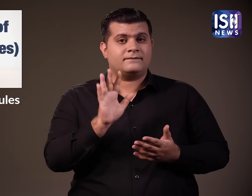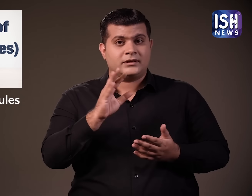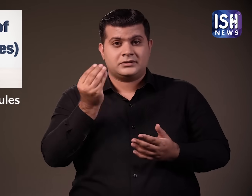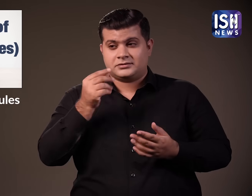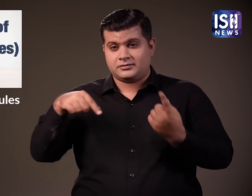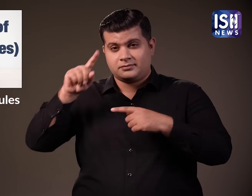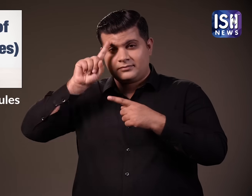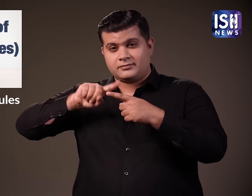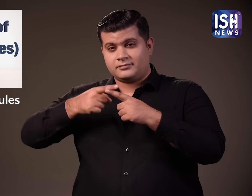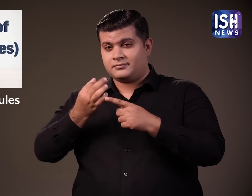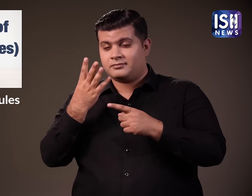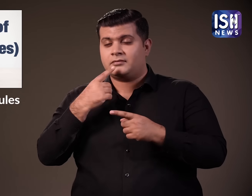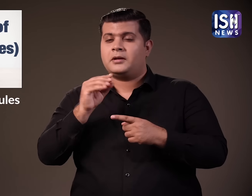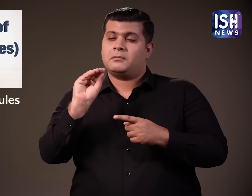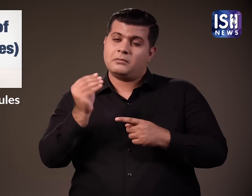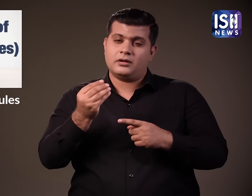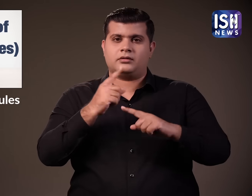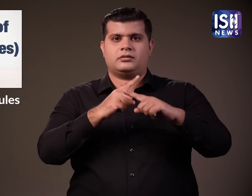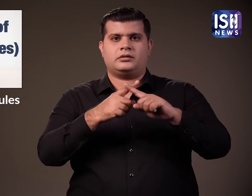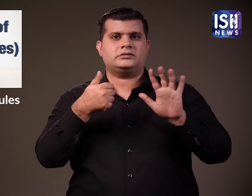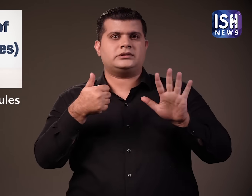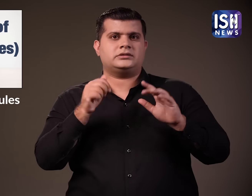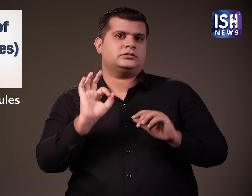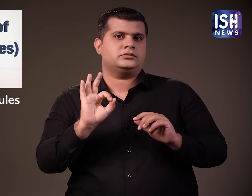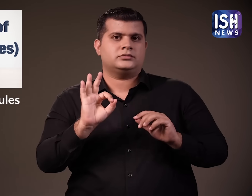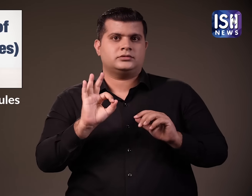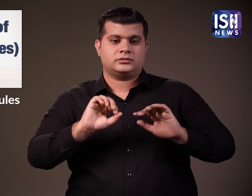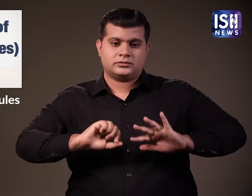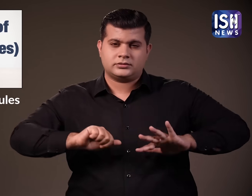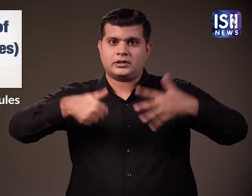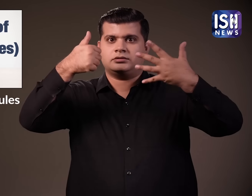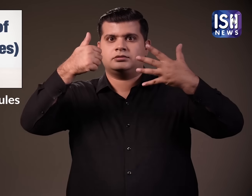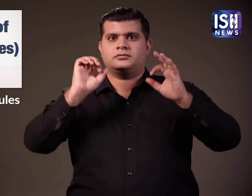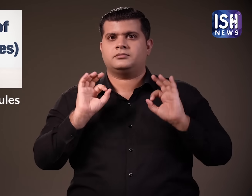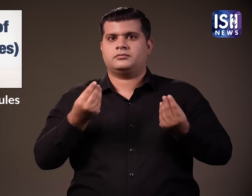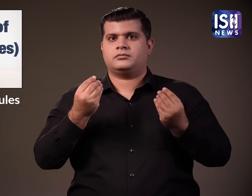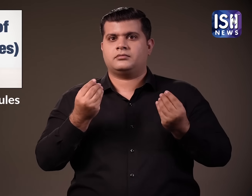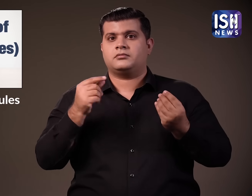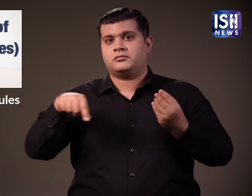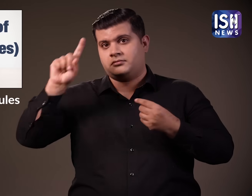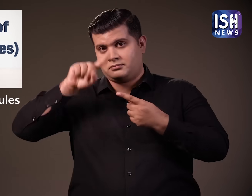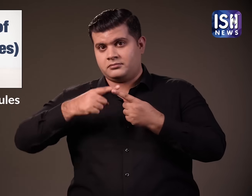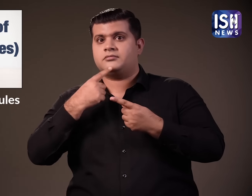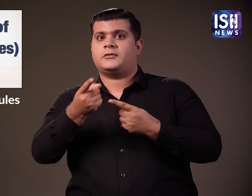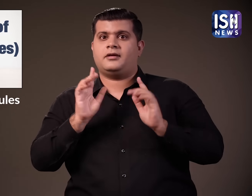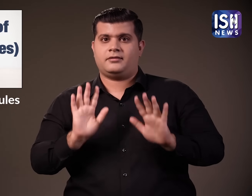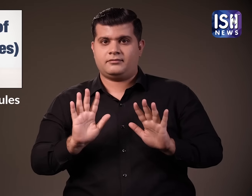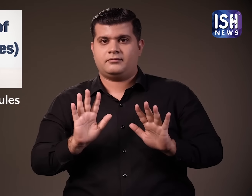Some experts believe that it would take 6X (times) your monthly income to ensure income stability.